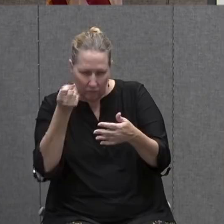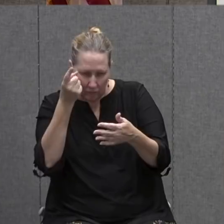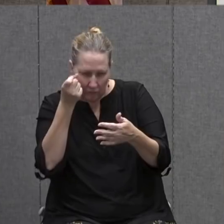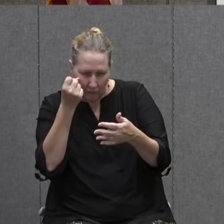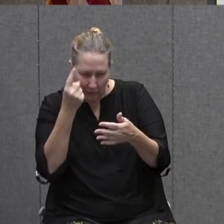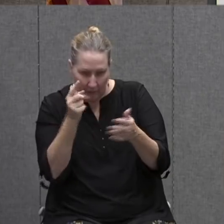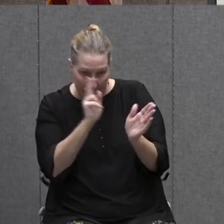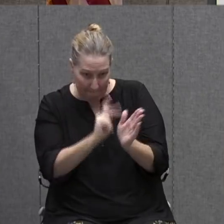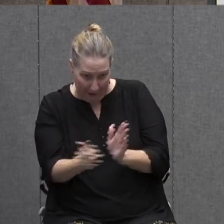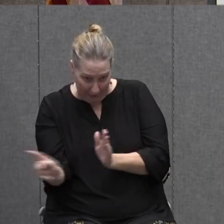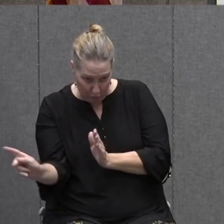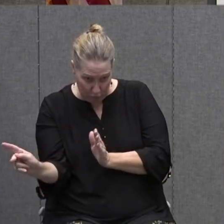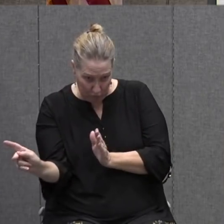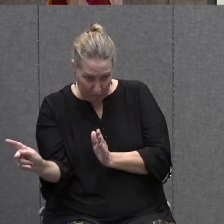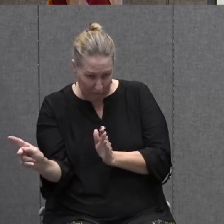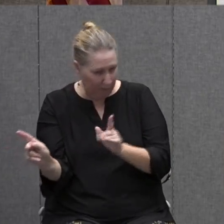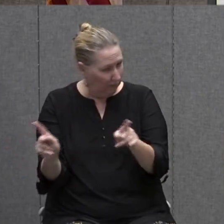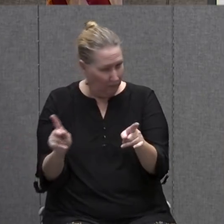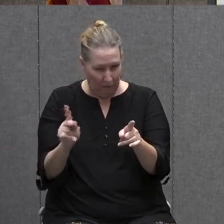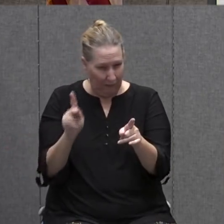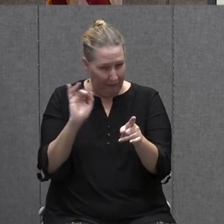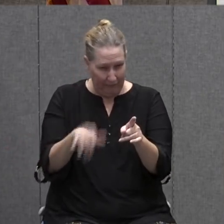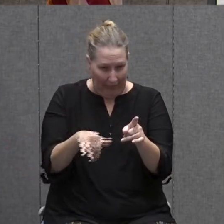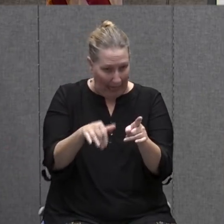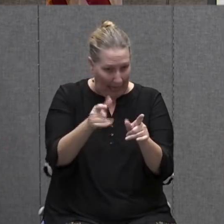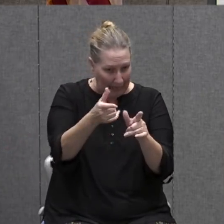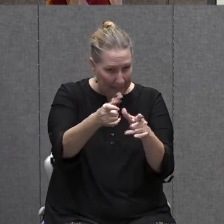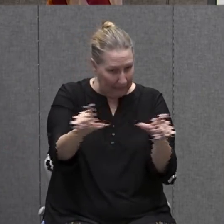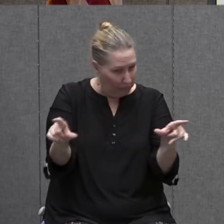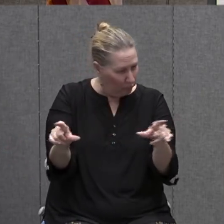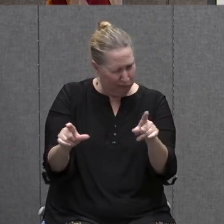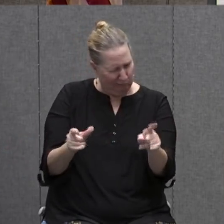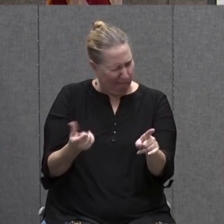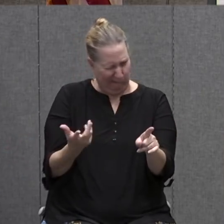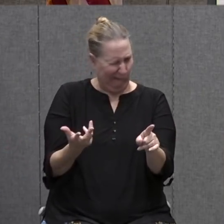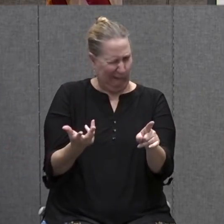that we necessarily understand right away, but then they are decoded